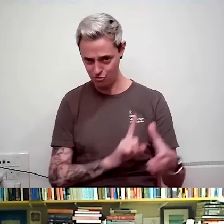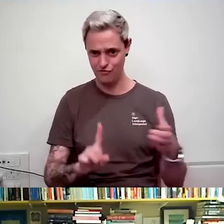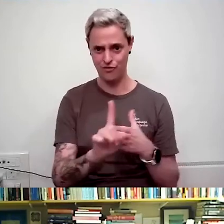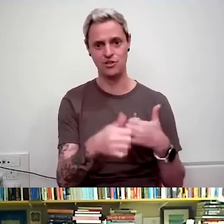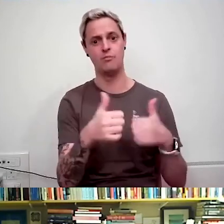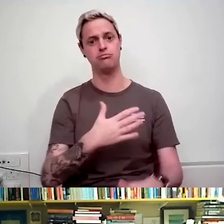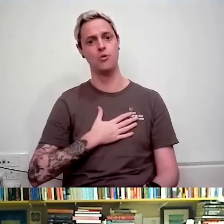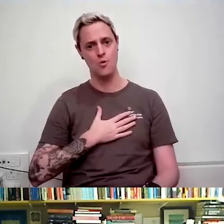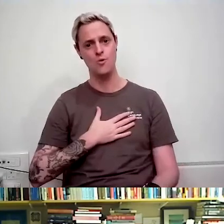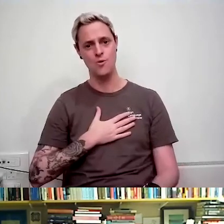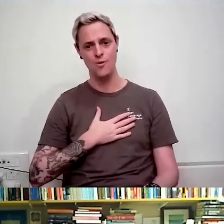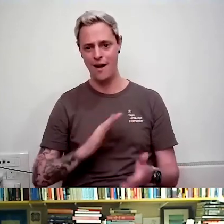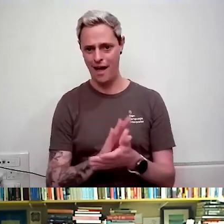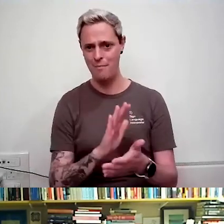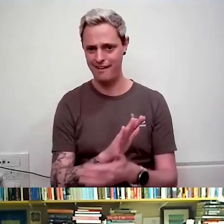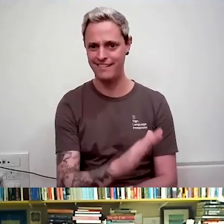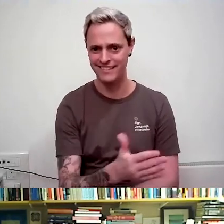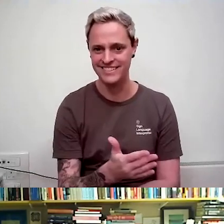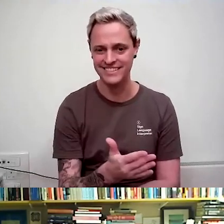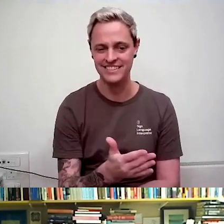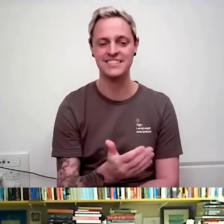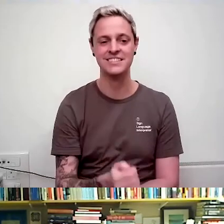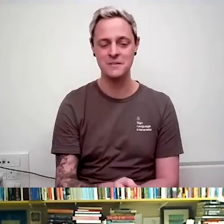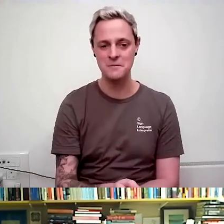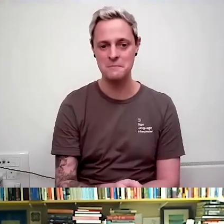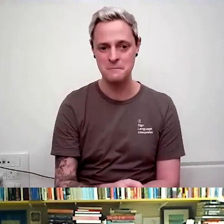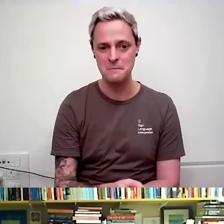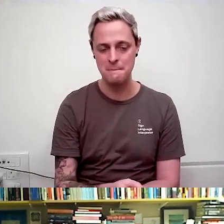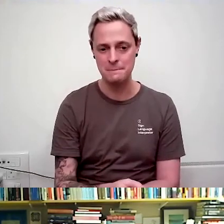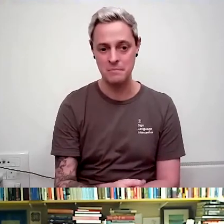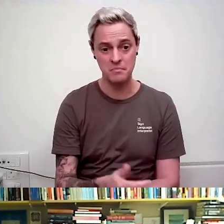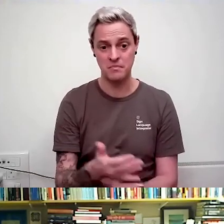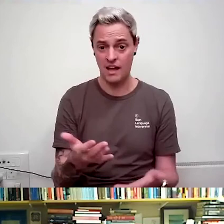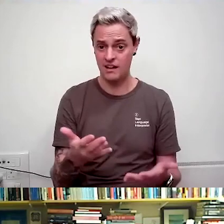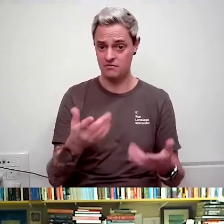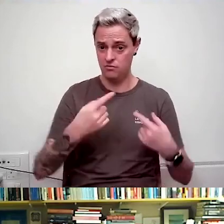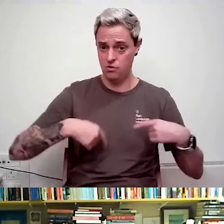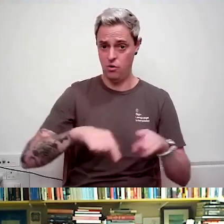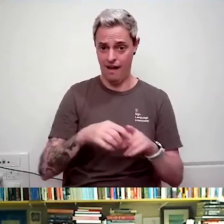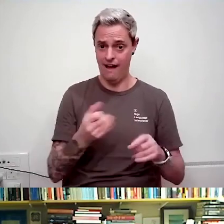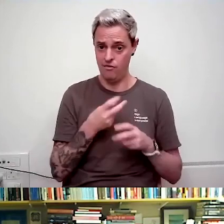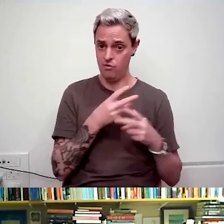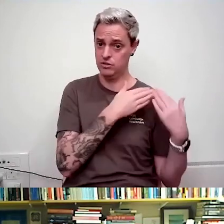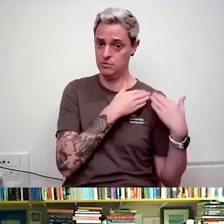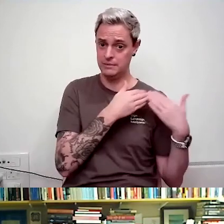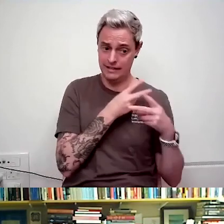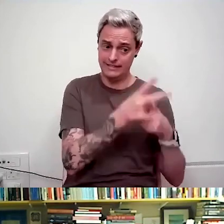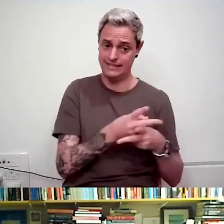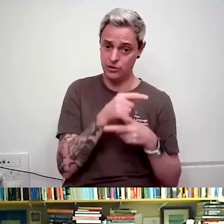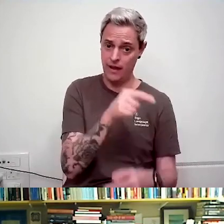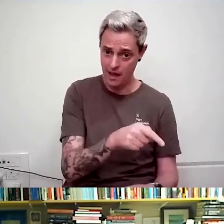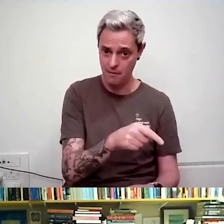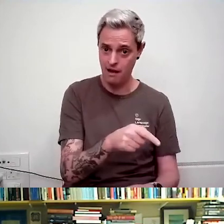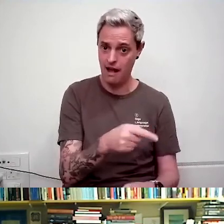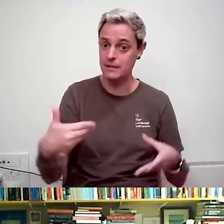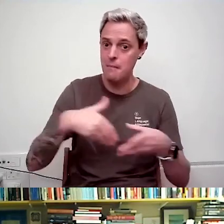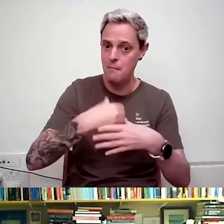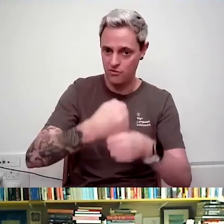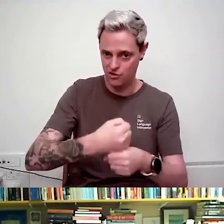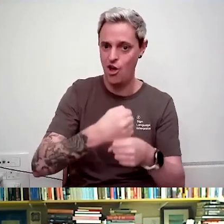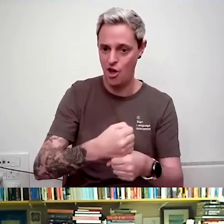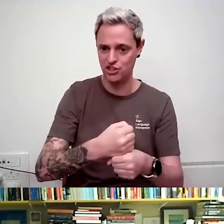Point two is I have a catechetical responsibility toward him as a member of the church and